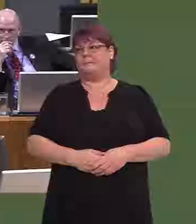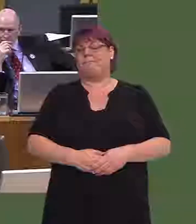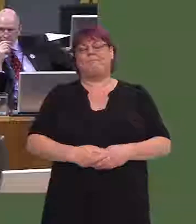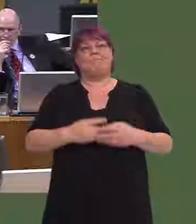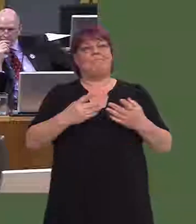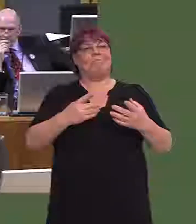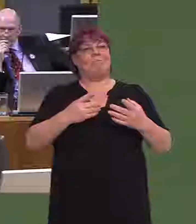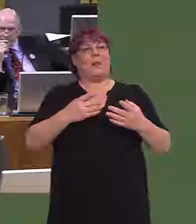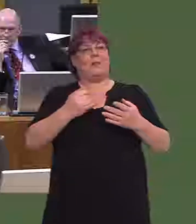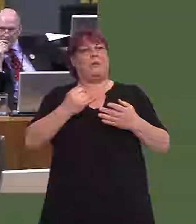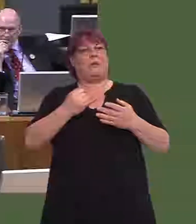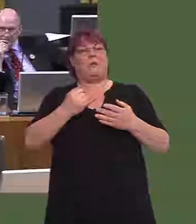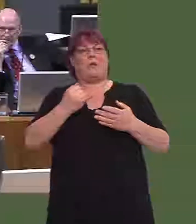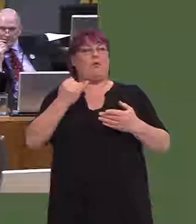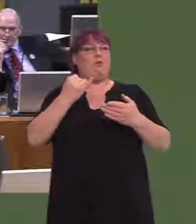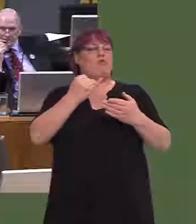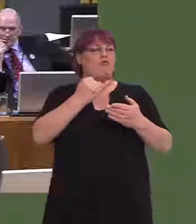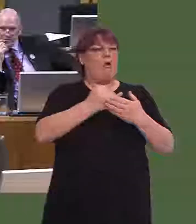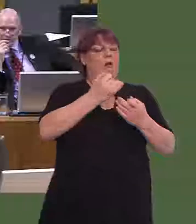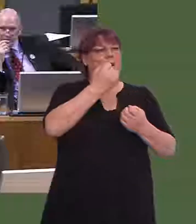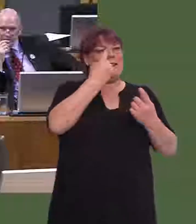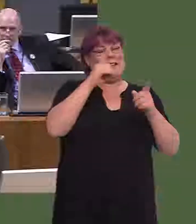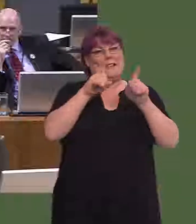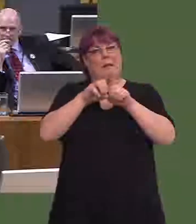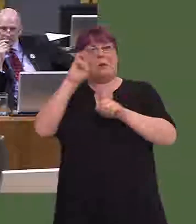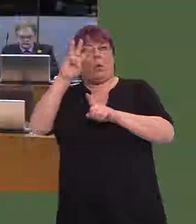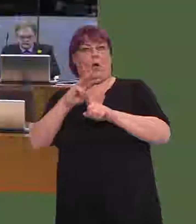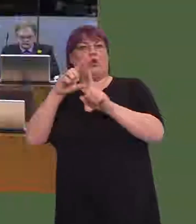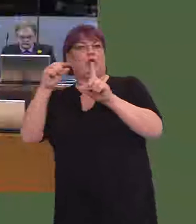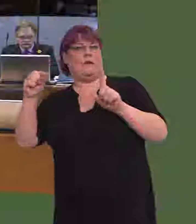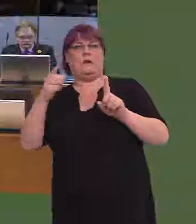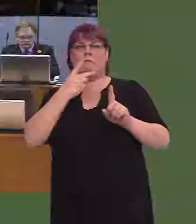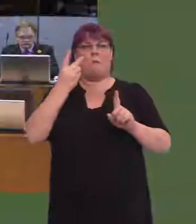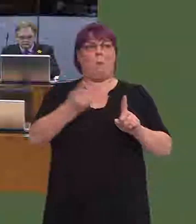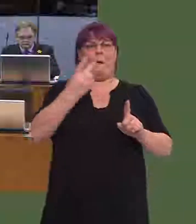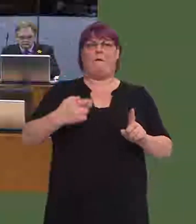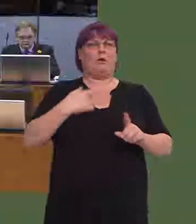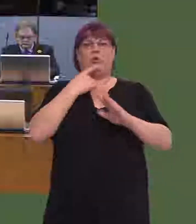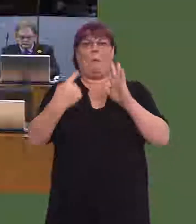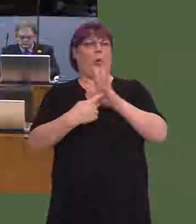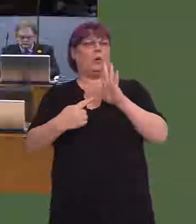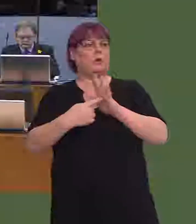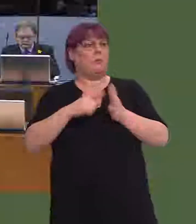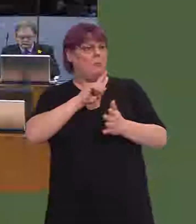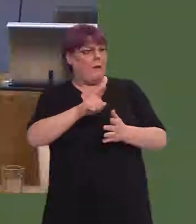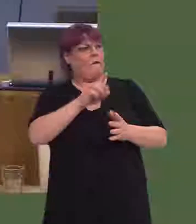leader of the Welsh Conservatives, namely that these things are not important. Well, they are important for Welsh farmers, because the Welsh Conservatives have never